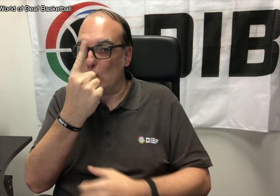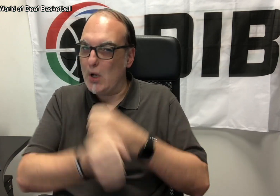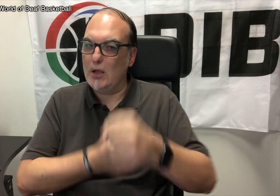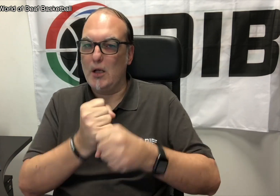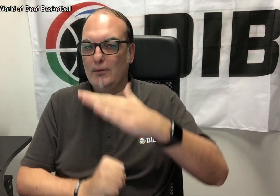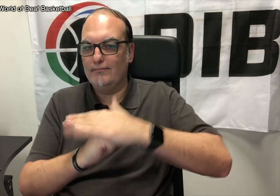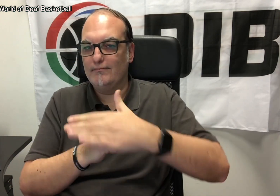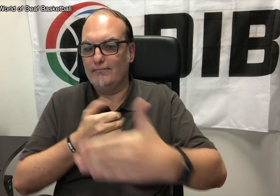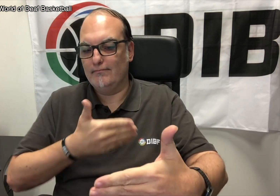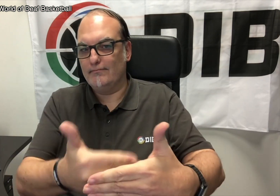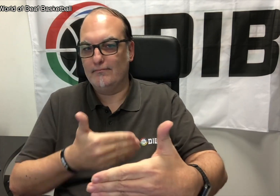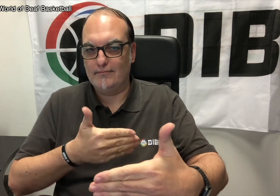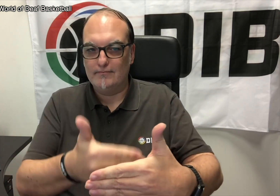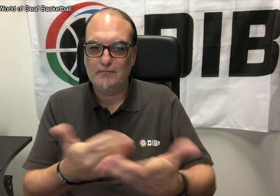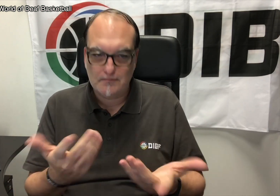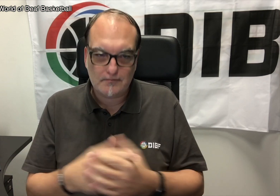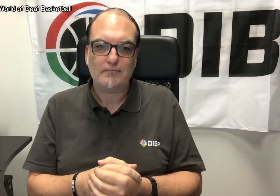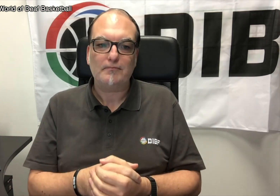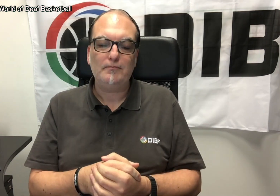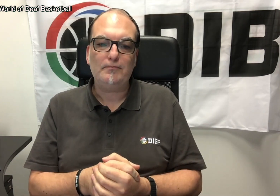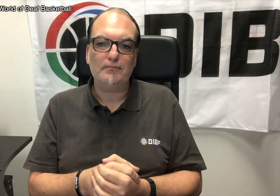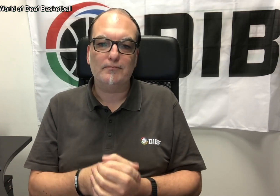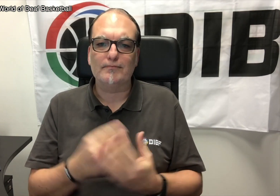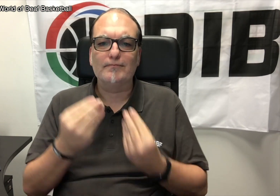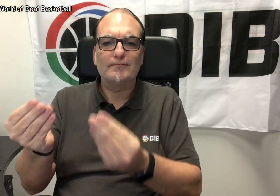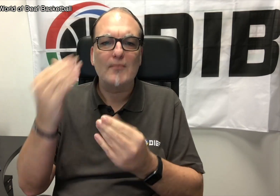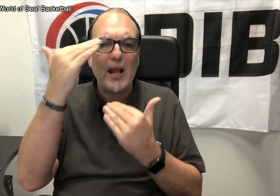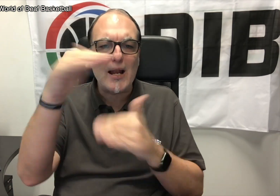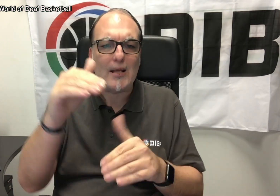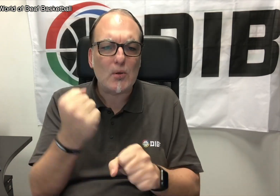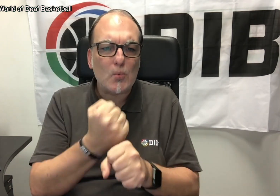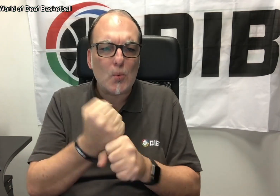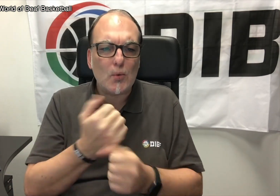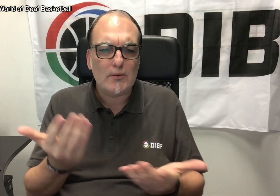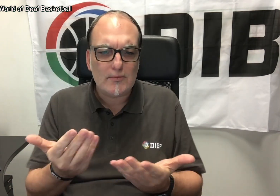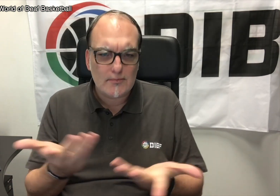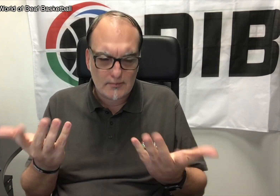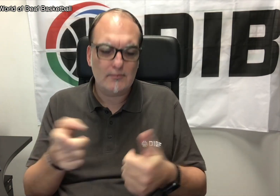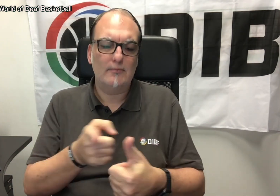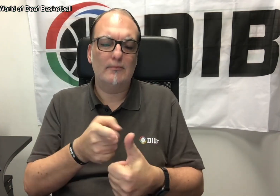no more than one year at most. The limited scope of work would be: